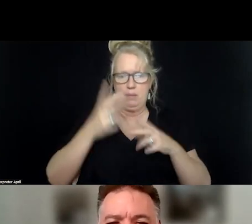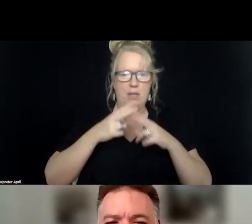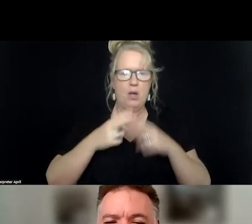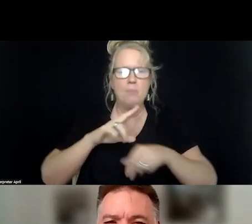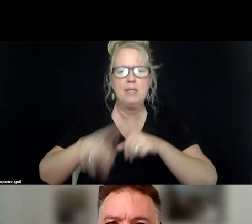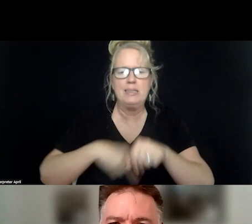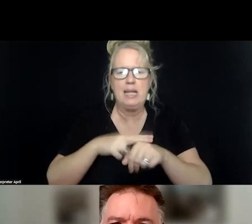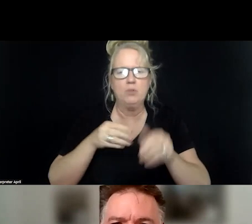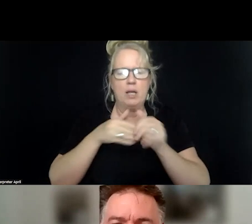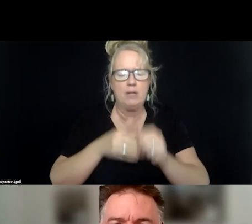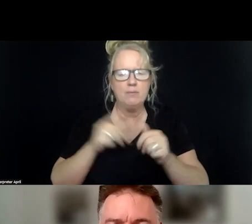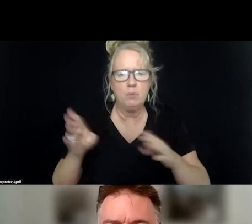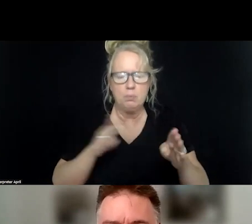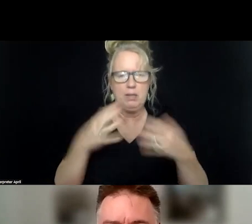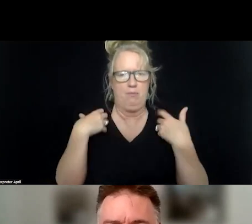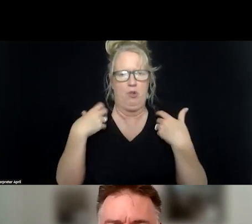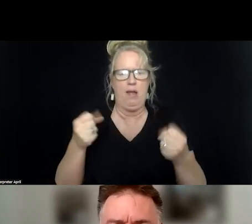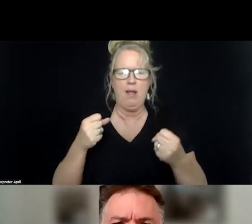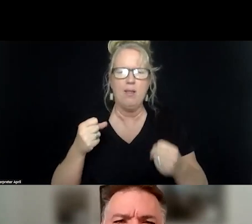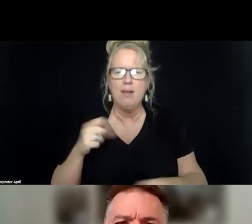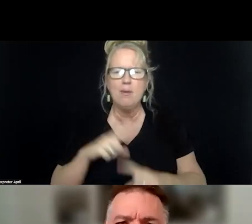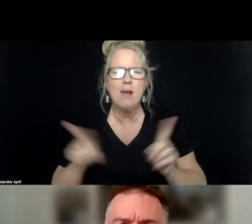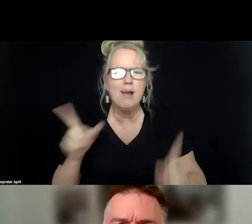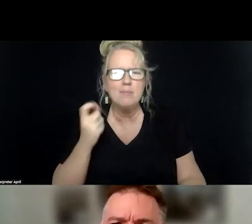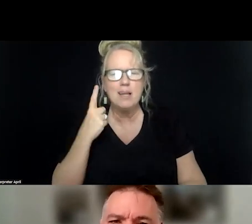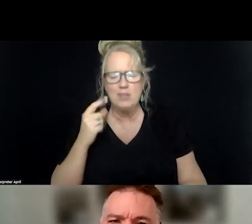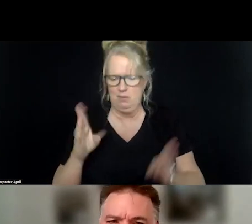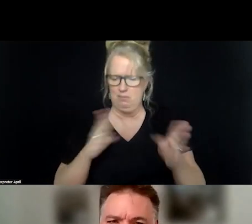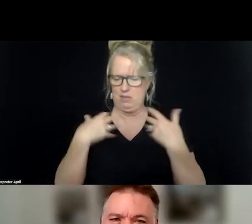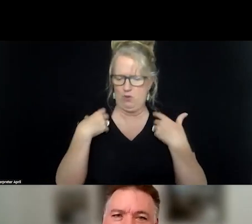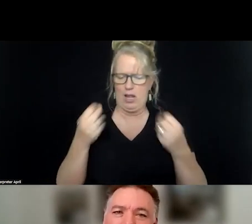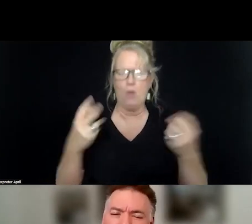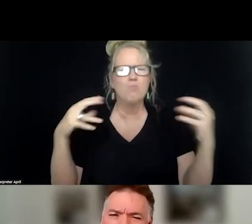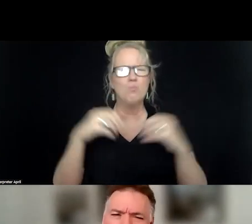BEHAVIORAL HEALTH CRISIS CARE, BUT WE KNOW IT IS BROADER THAN THAT.